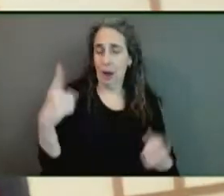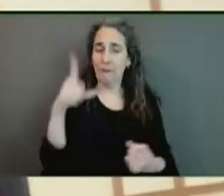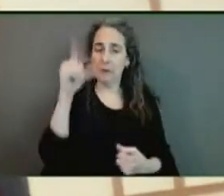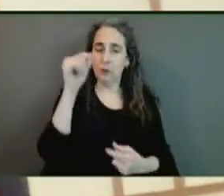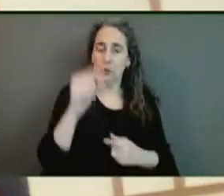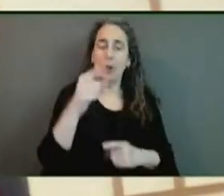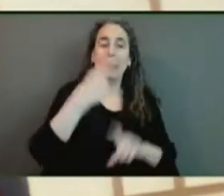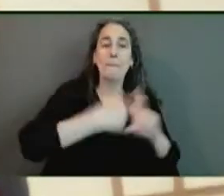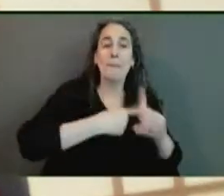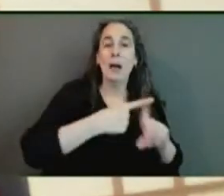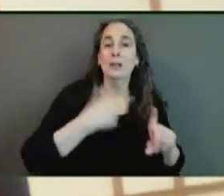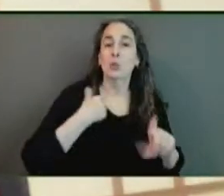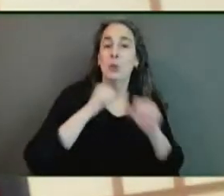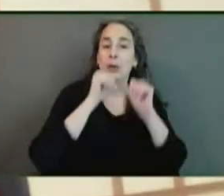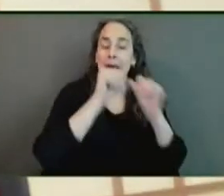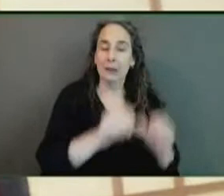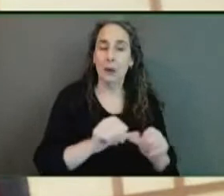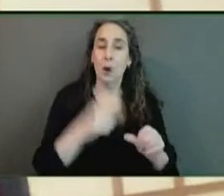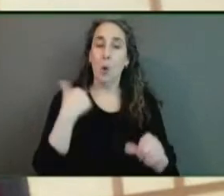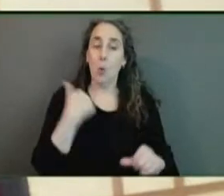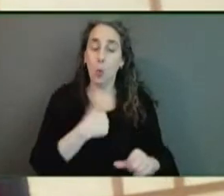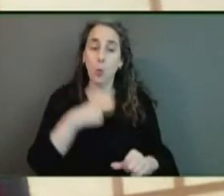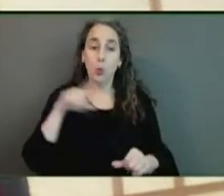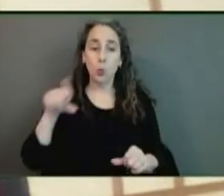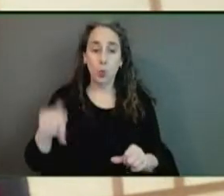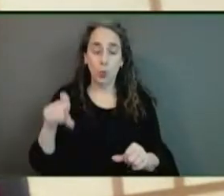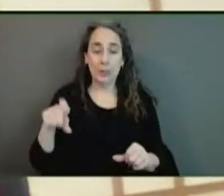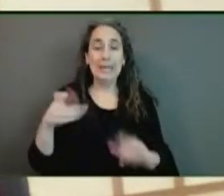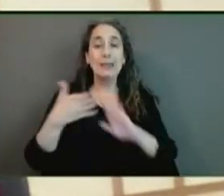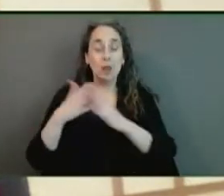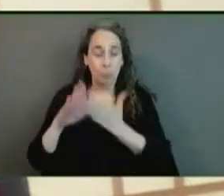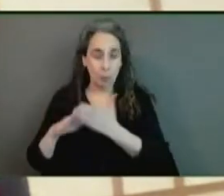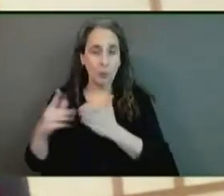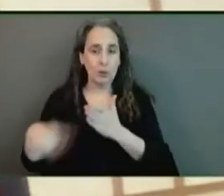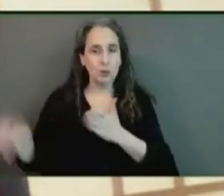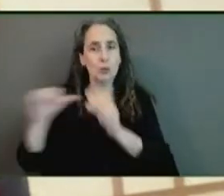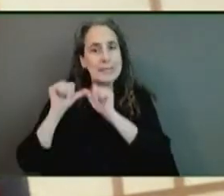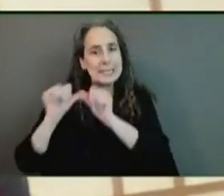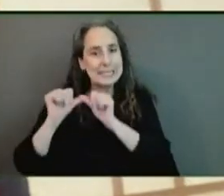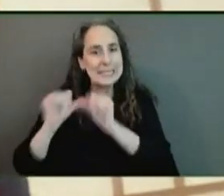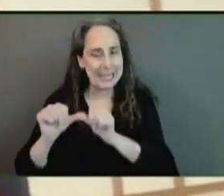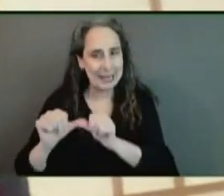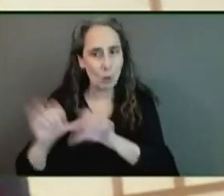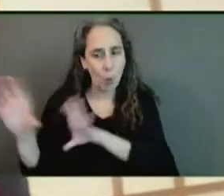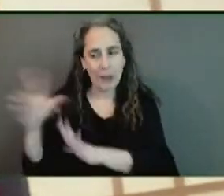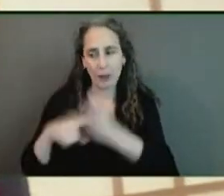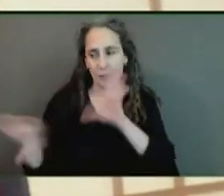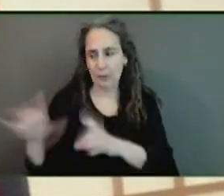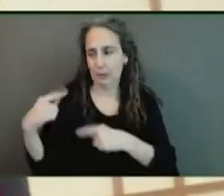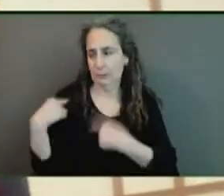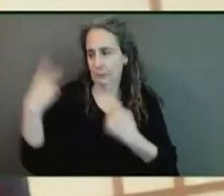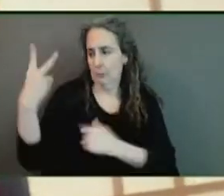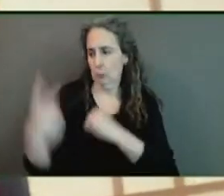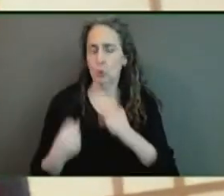the communities and have as we have done for the last 20 months and will continue to do that We